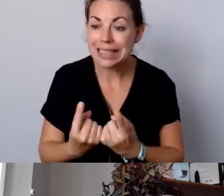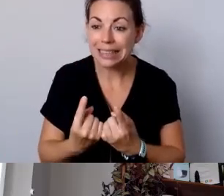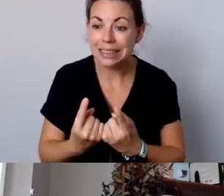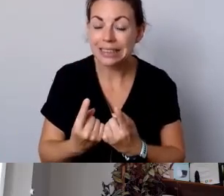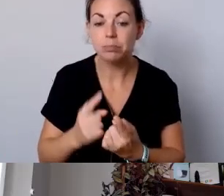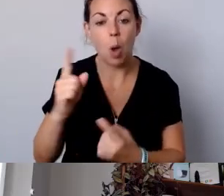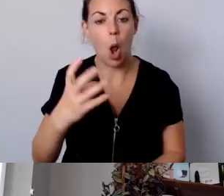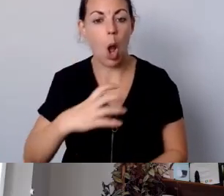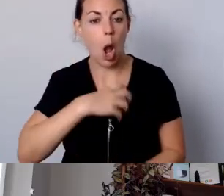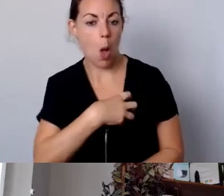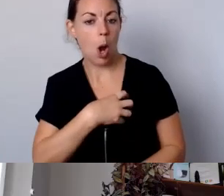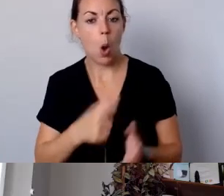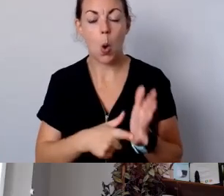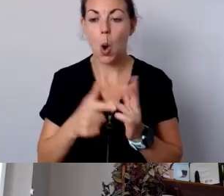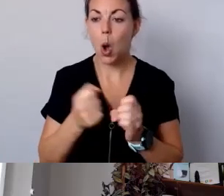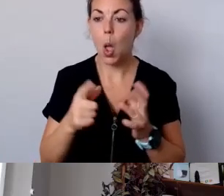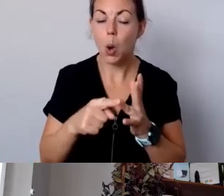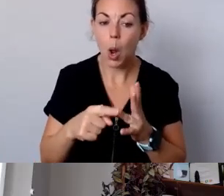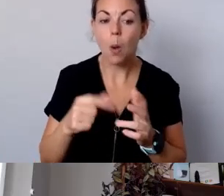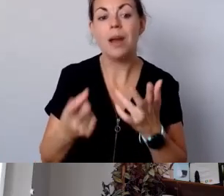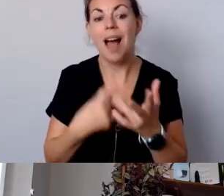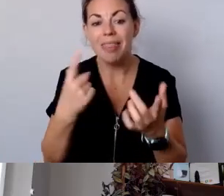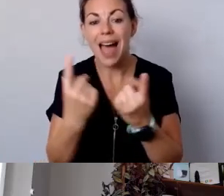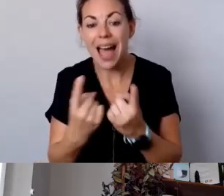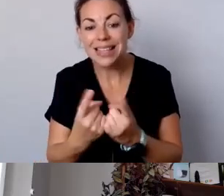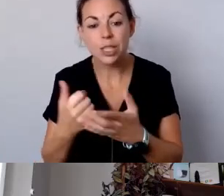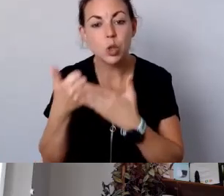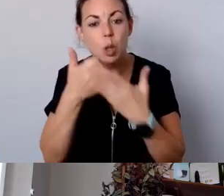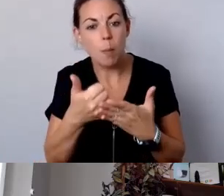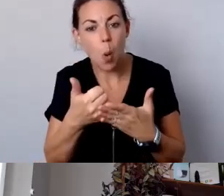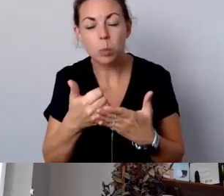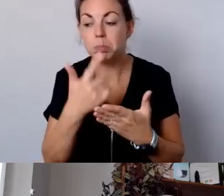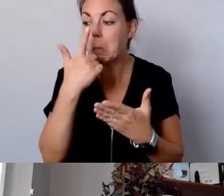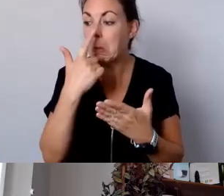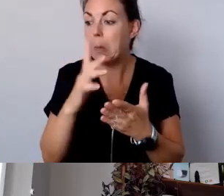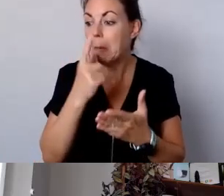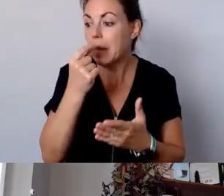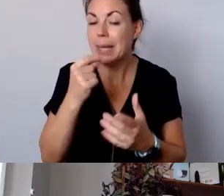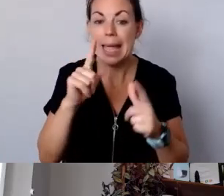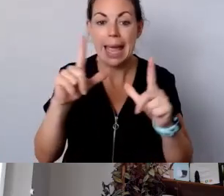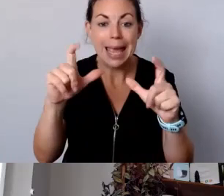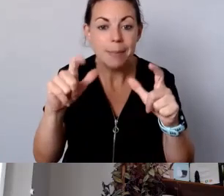and any other assets to support your entry. These could include images, videos, documents,